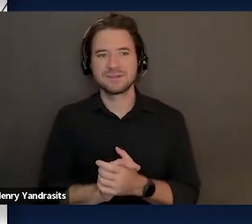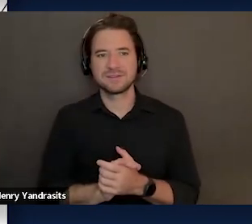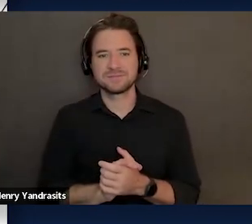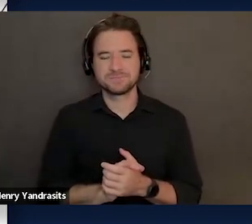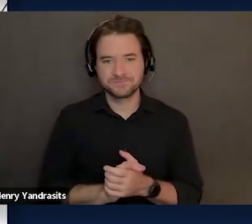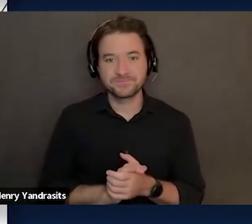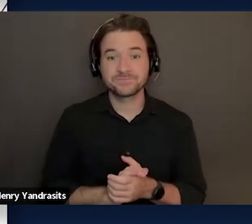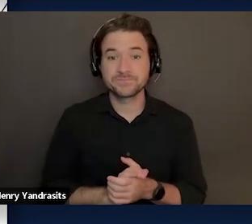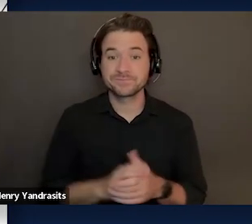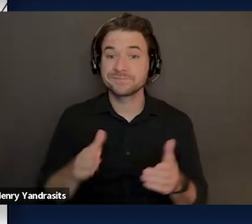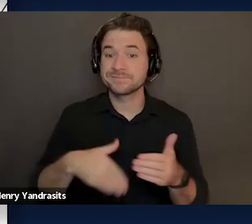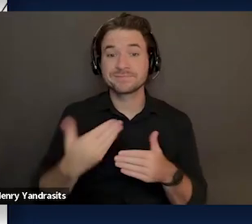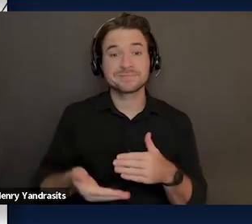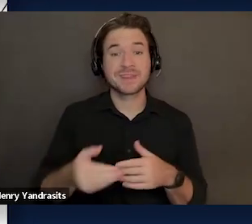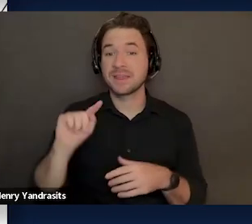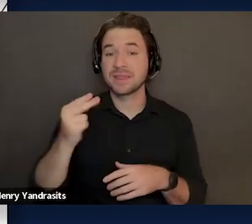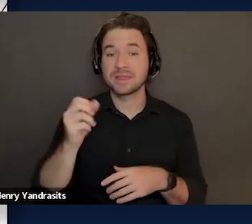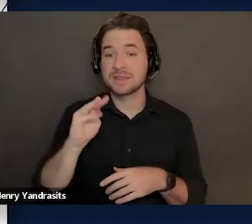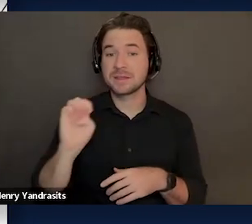Uh, this, uh, next theme is, uh, theme 2.